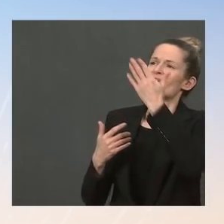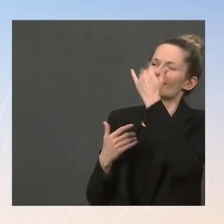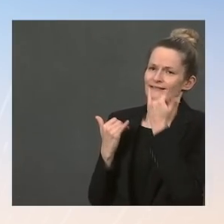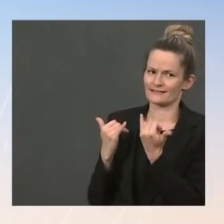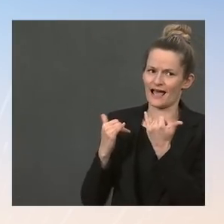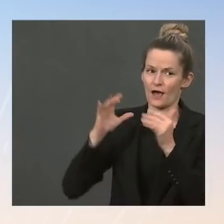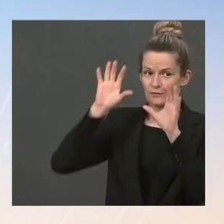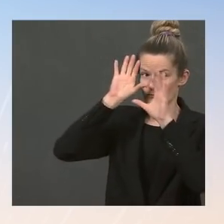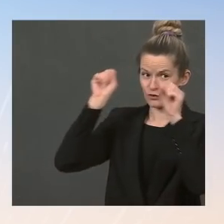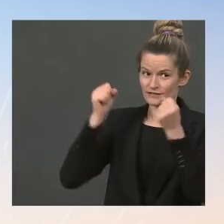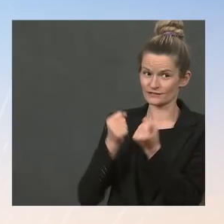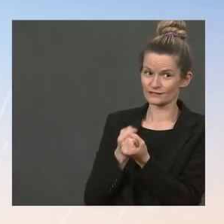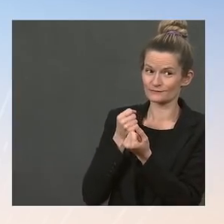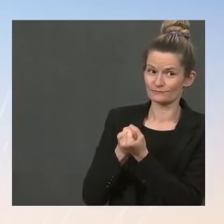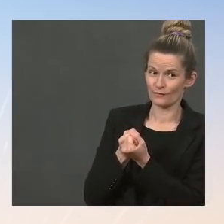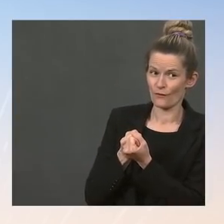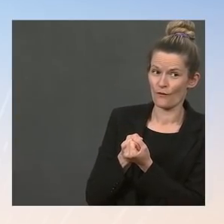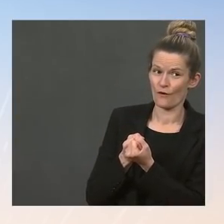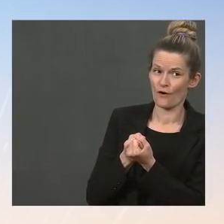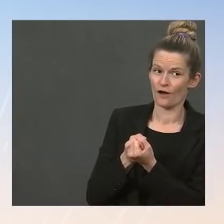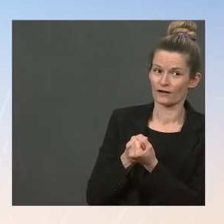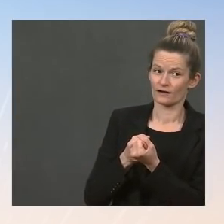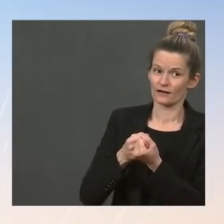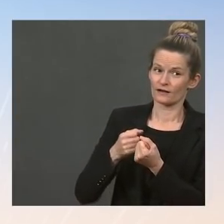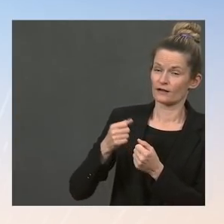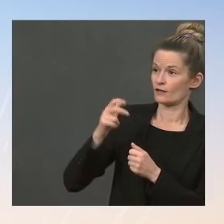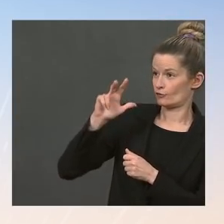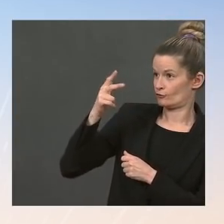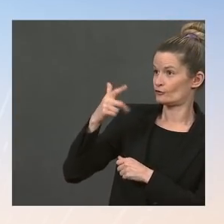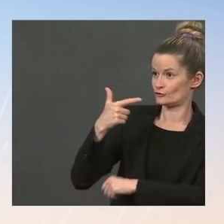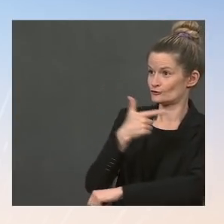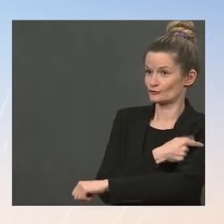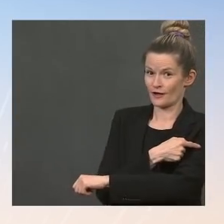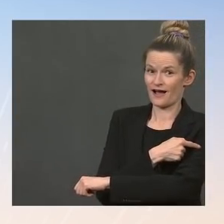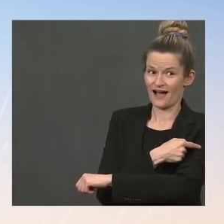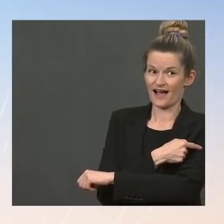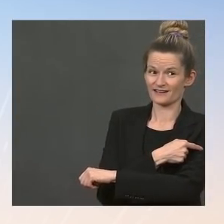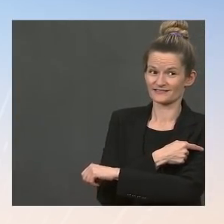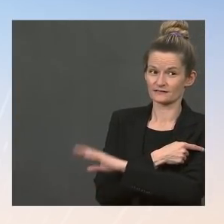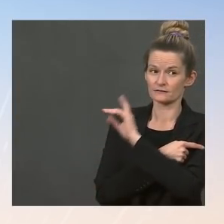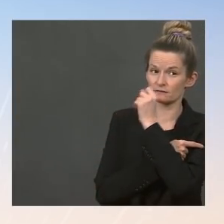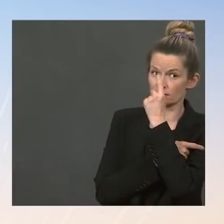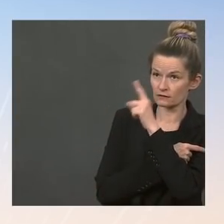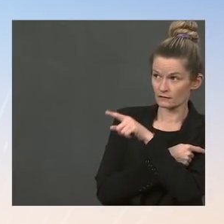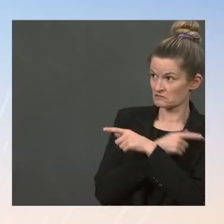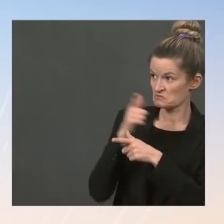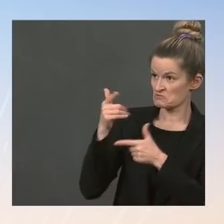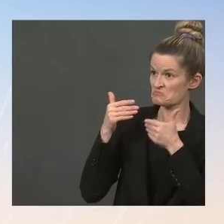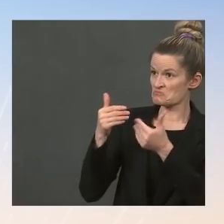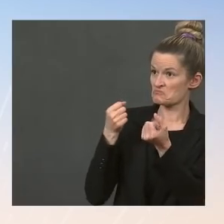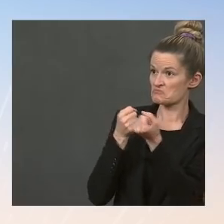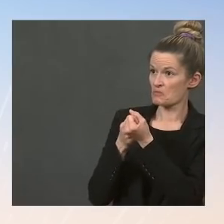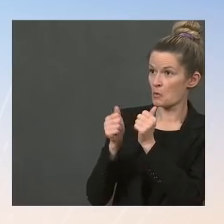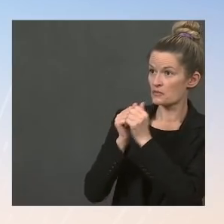them just looks like they're trying to influence the FDA and mix science with politics. I understand your -- Ms. Psaki: But, Yamiche, it was -- The Press: -- point. I'm just wondering --